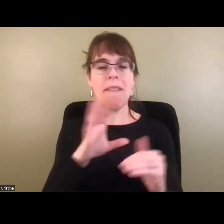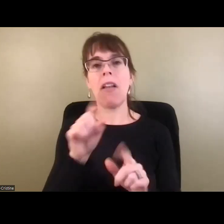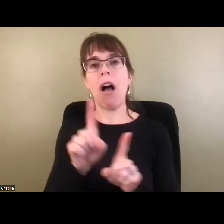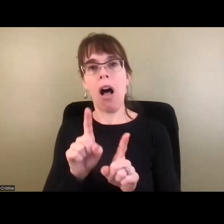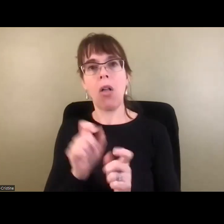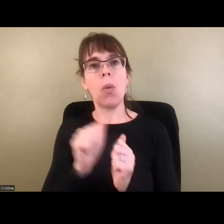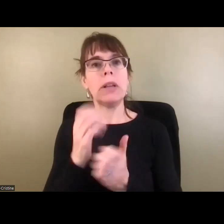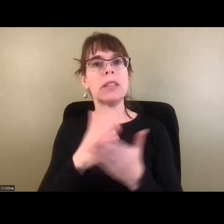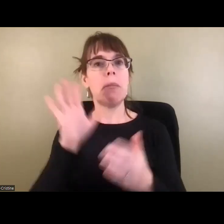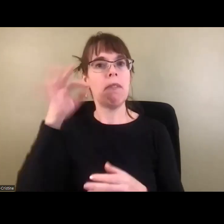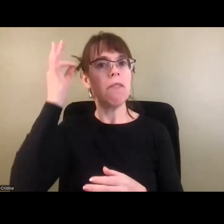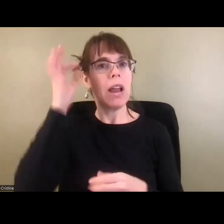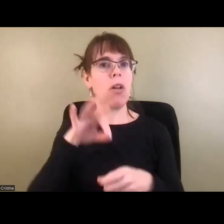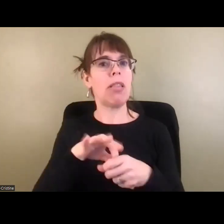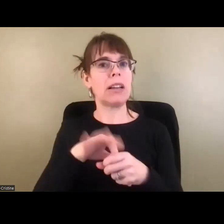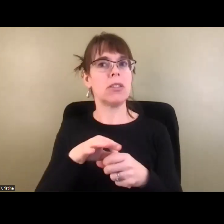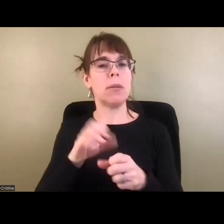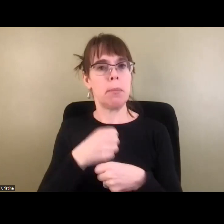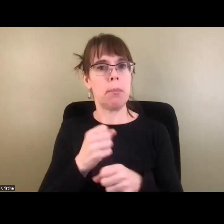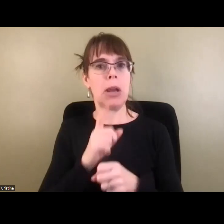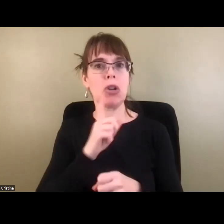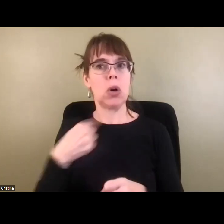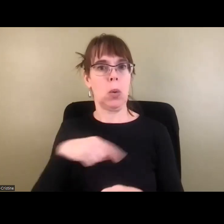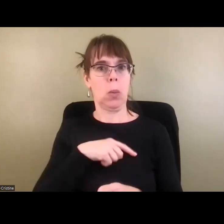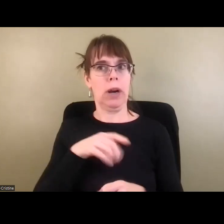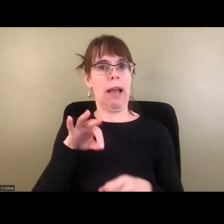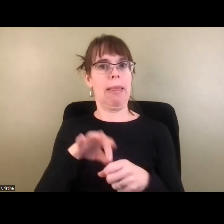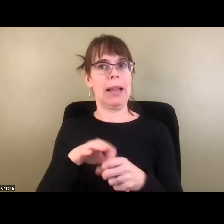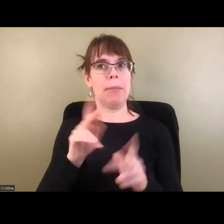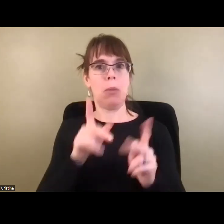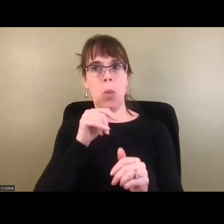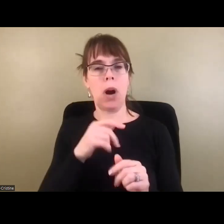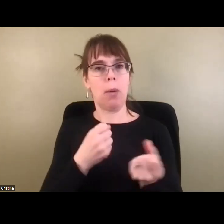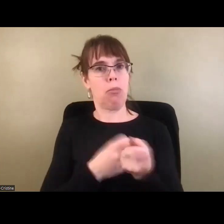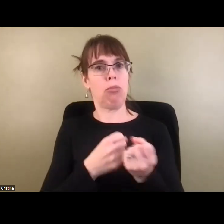some federal election work to make sure that we're electing pro-choice, pro-abortion rights